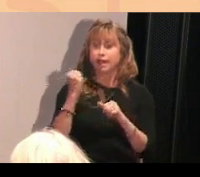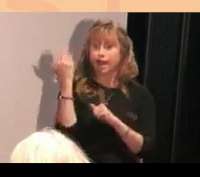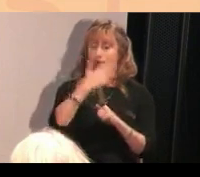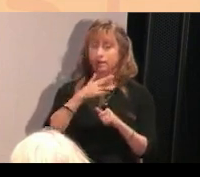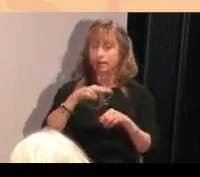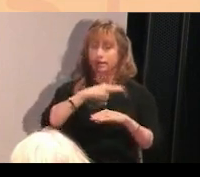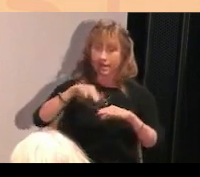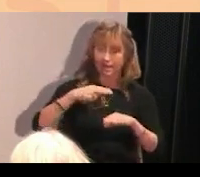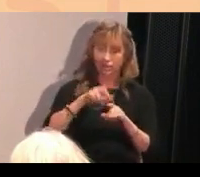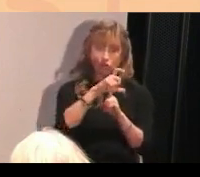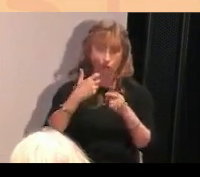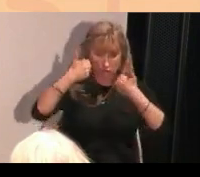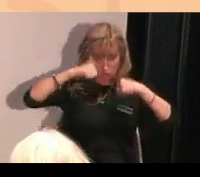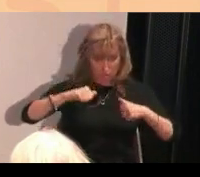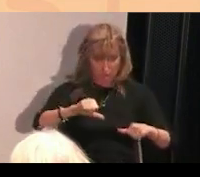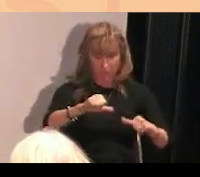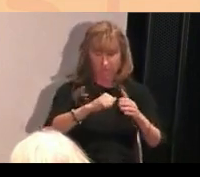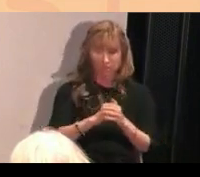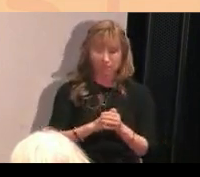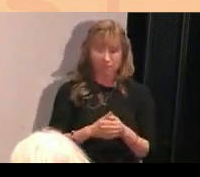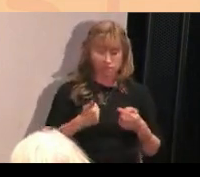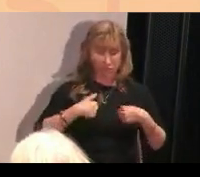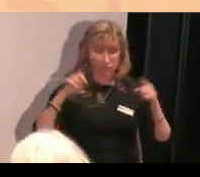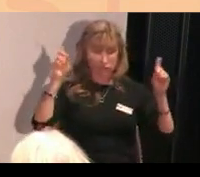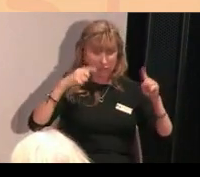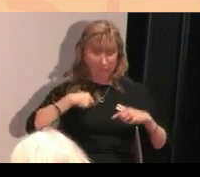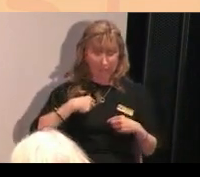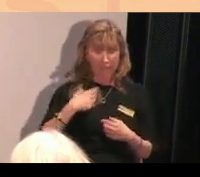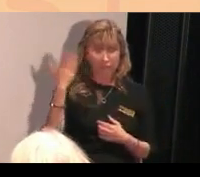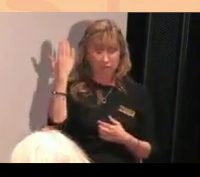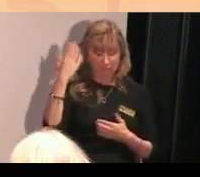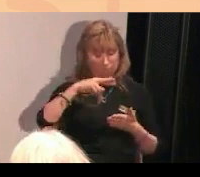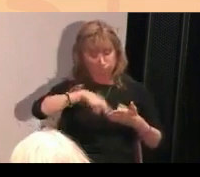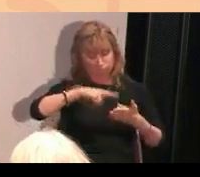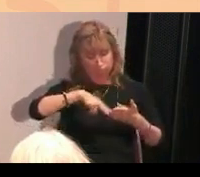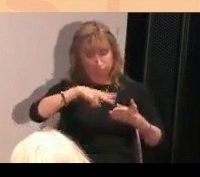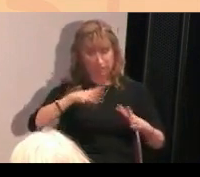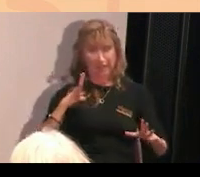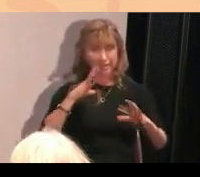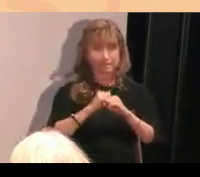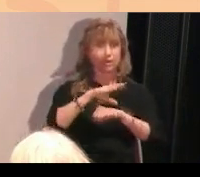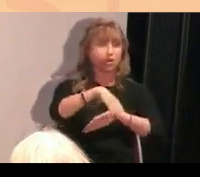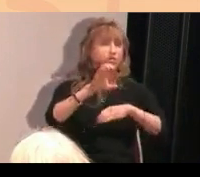stand here today reading you the summary of the consultations that have happened to date